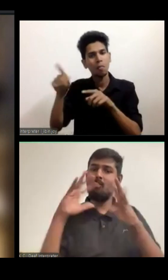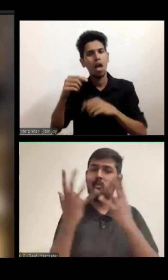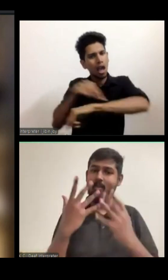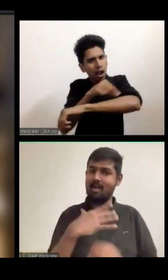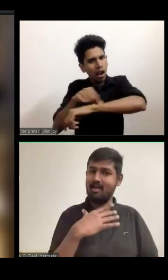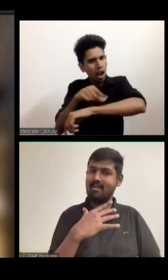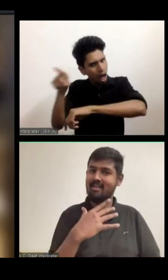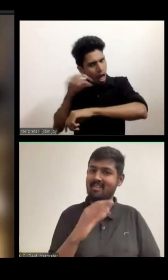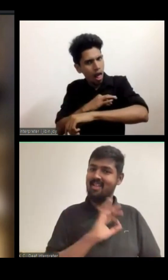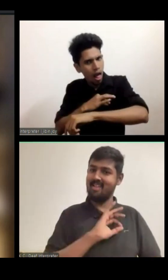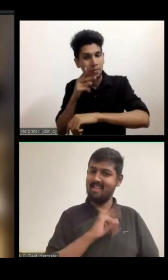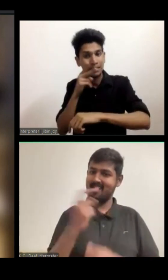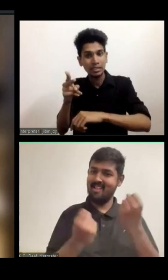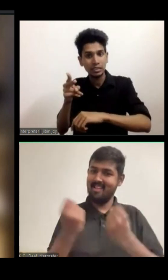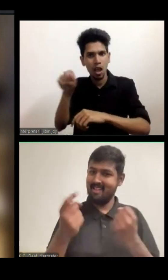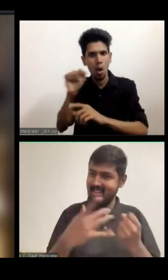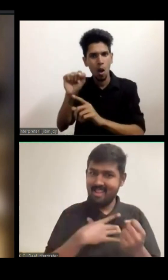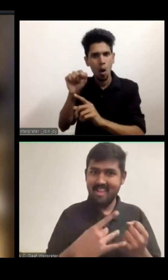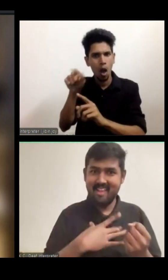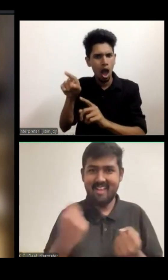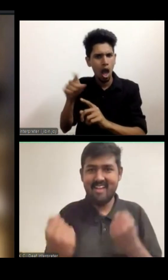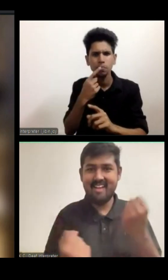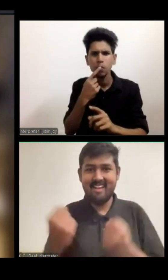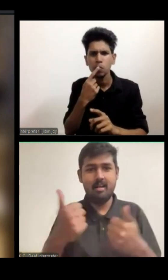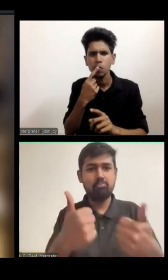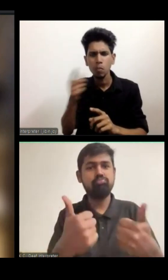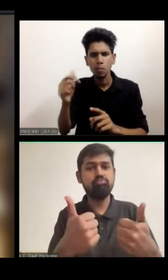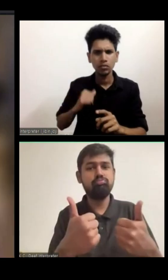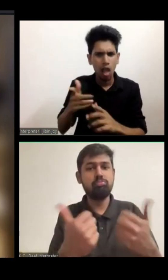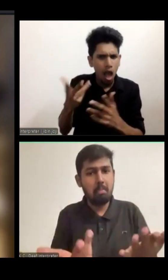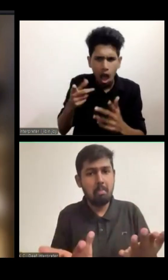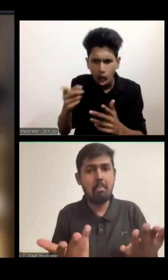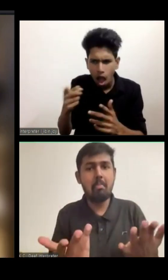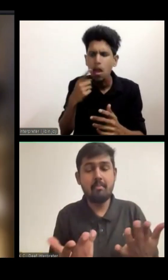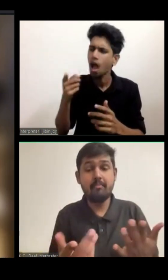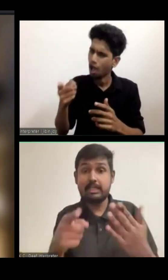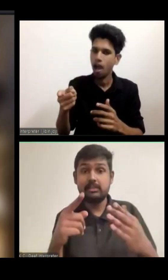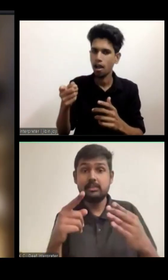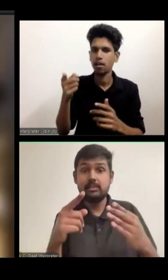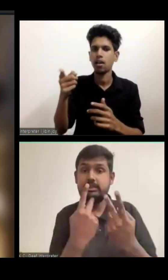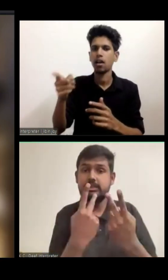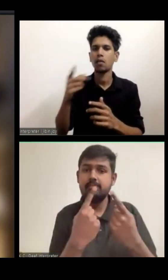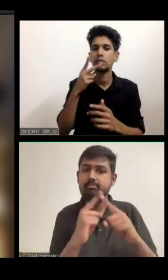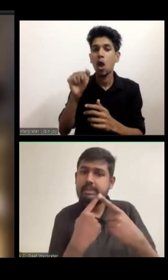Asking them what they want... Whether it is teaching vocational... Or teaching something... So, we start with the assumption...